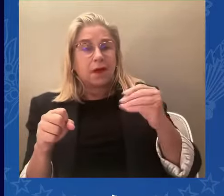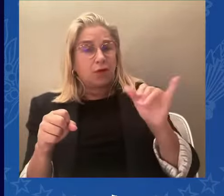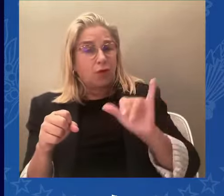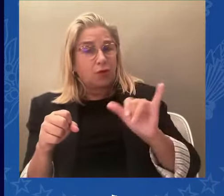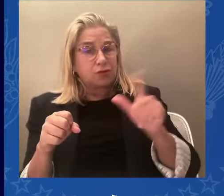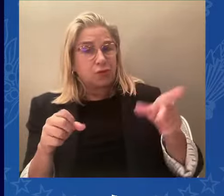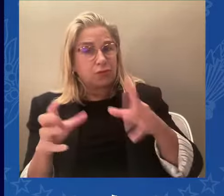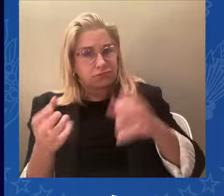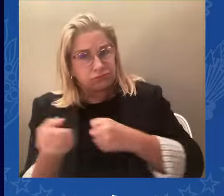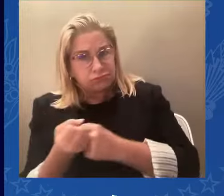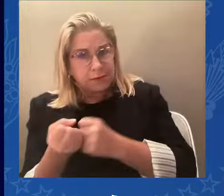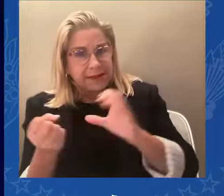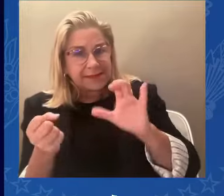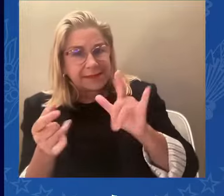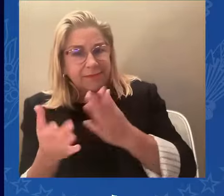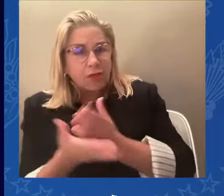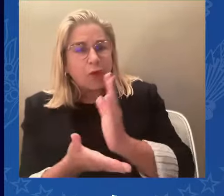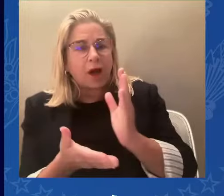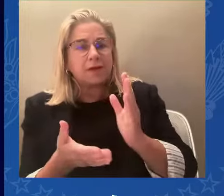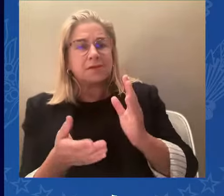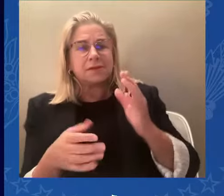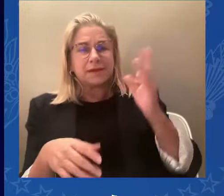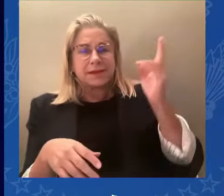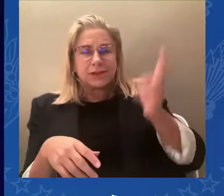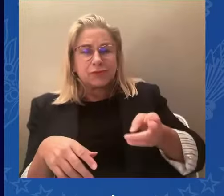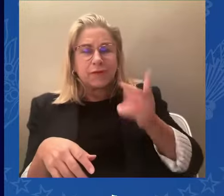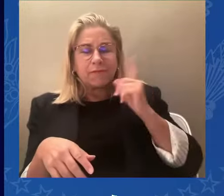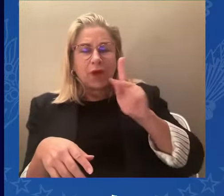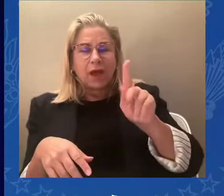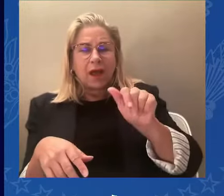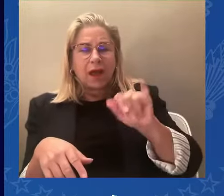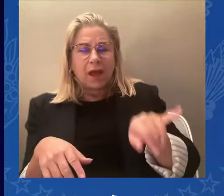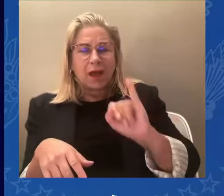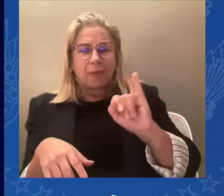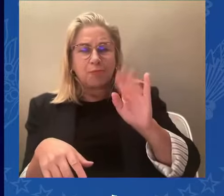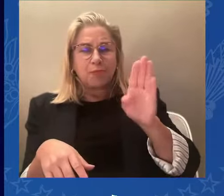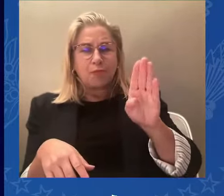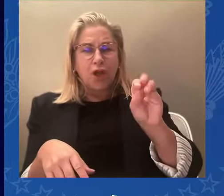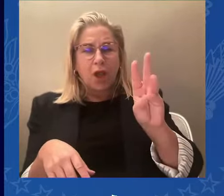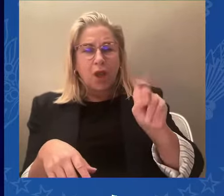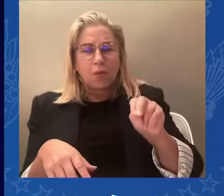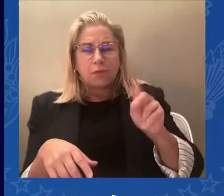and has also appointed more black judges to the federal judiciary than all of his predecessors combined.